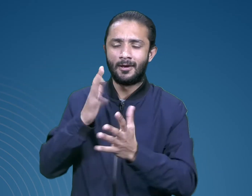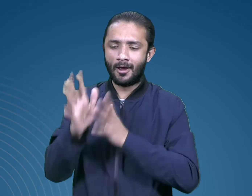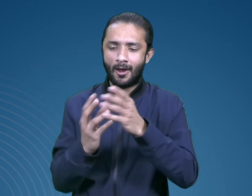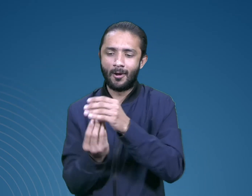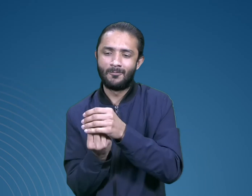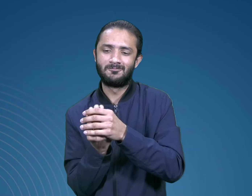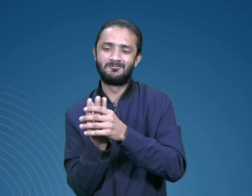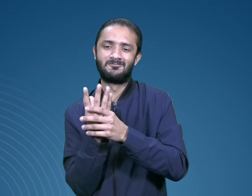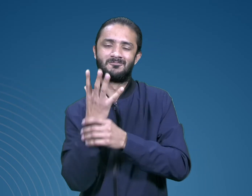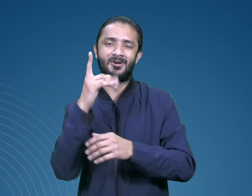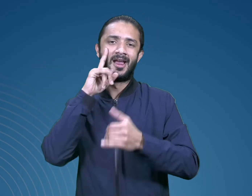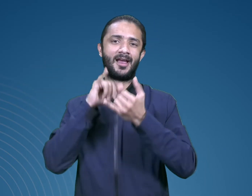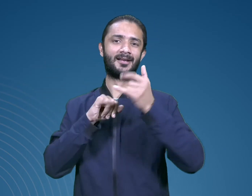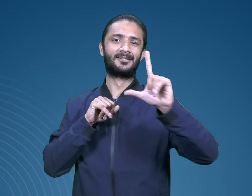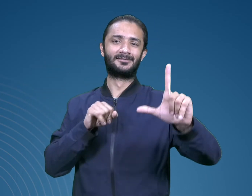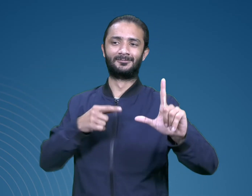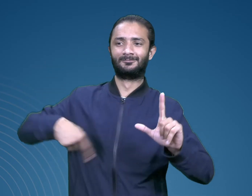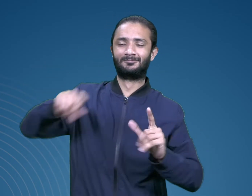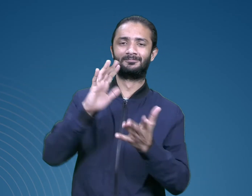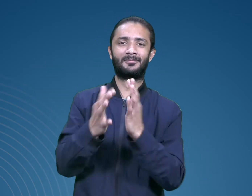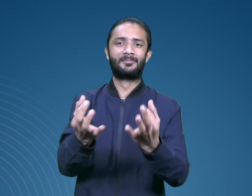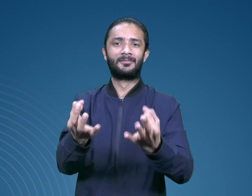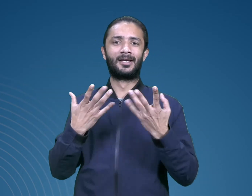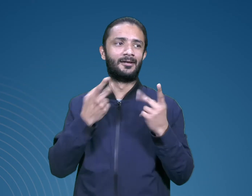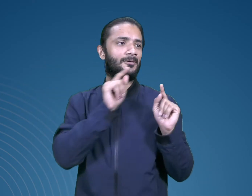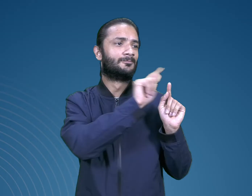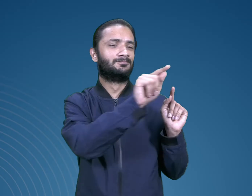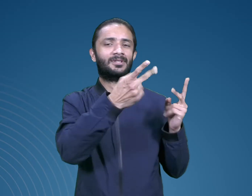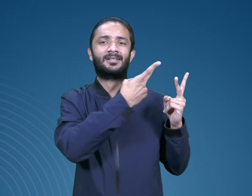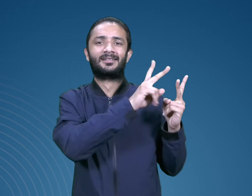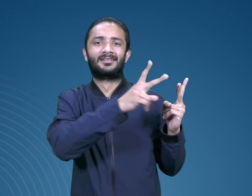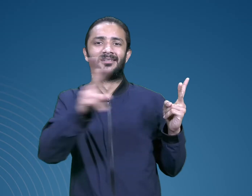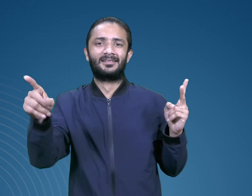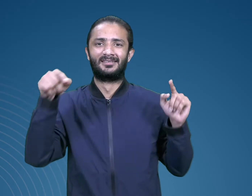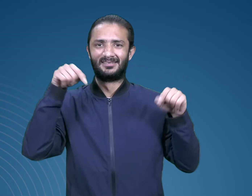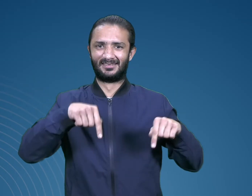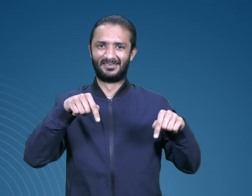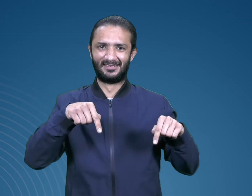So, in these various ways ISL blooms within the deaf community.